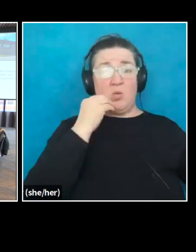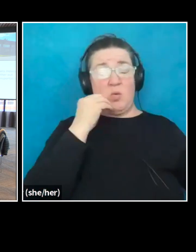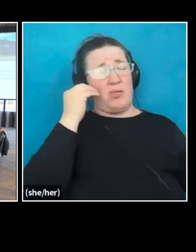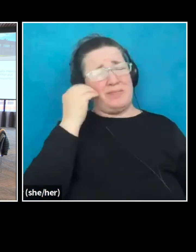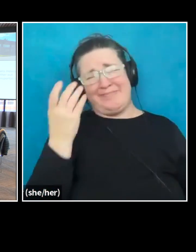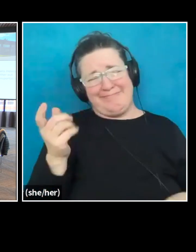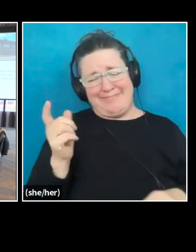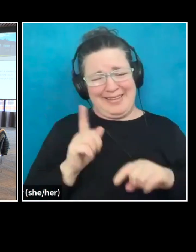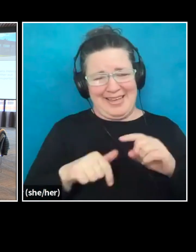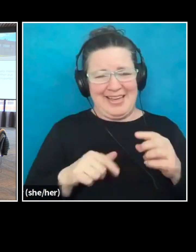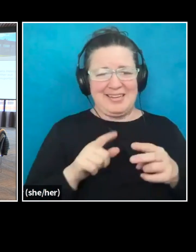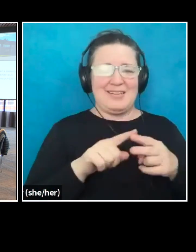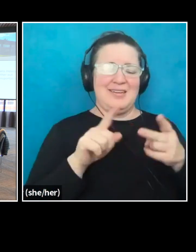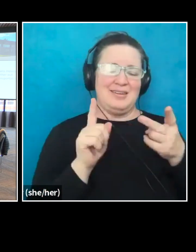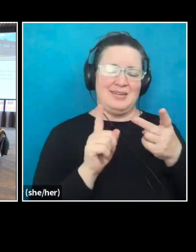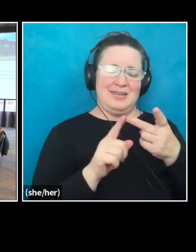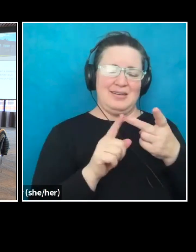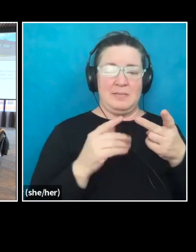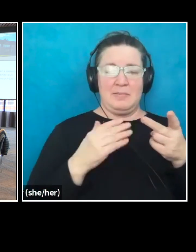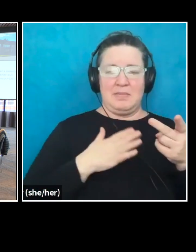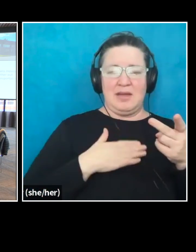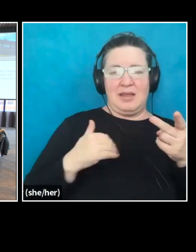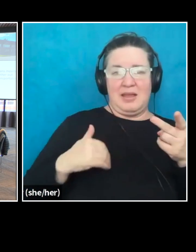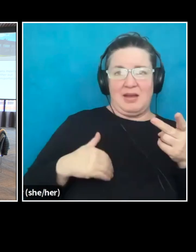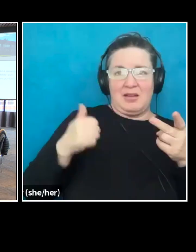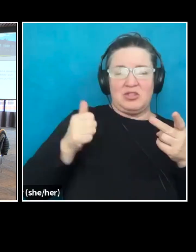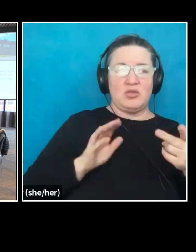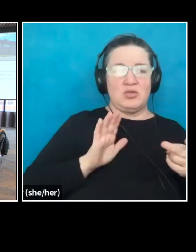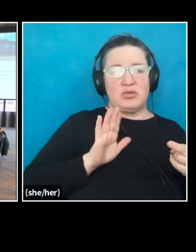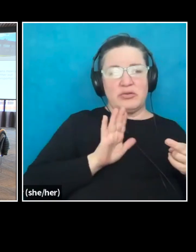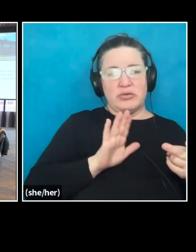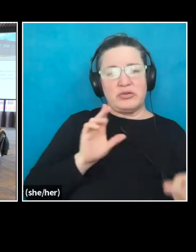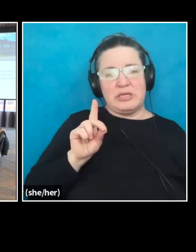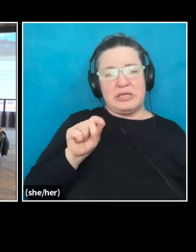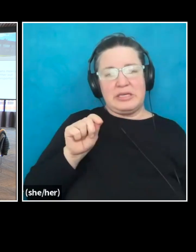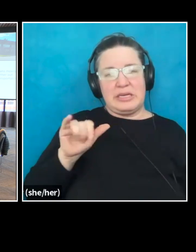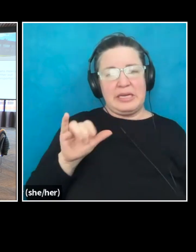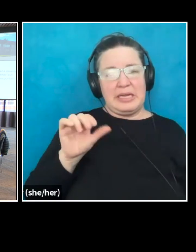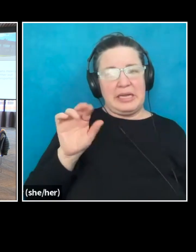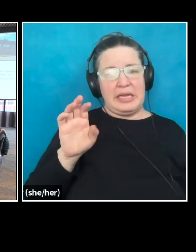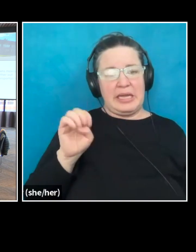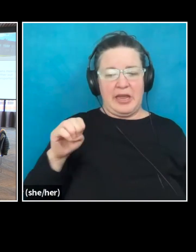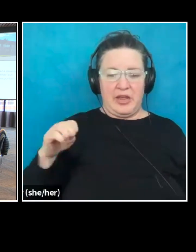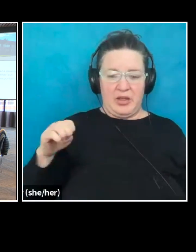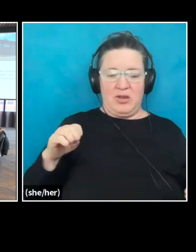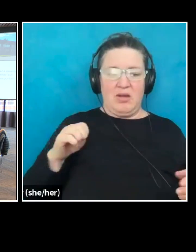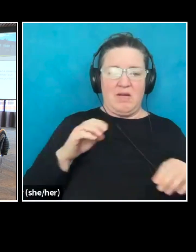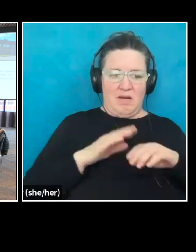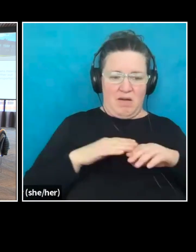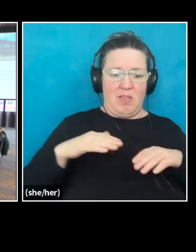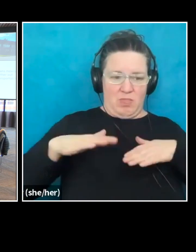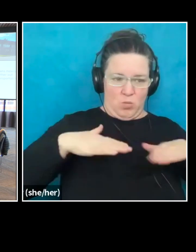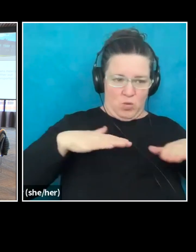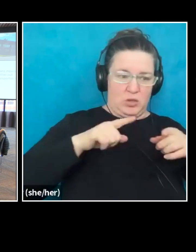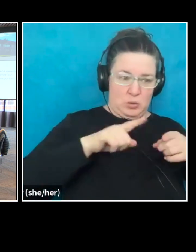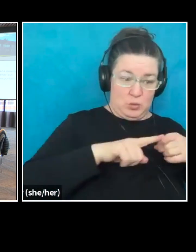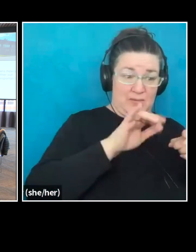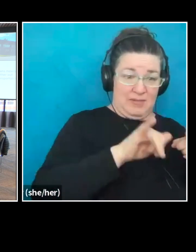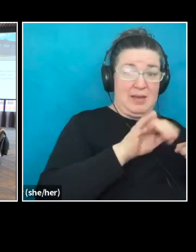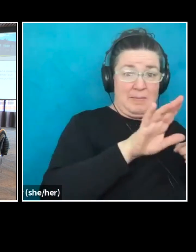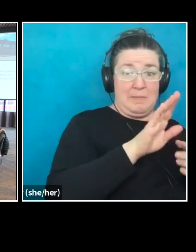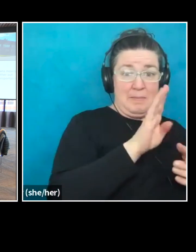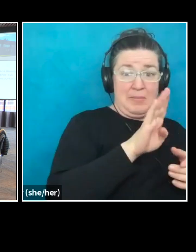is on the way to that bus stop, but I can't. Um, anyway, the logistics of the pickups and the drop